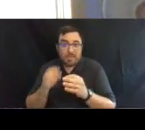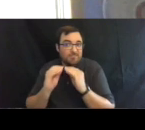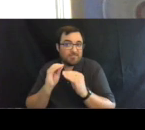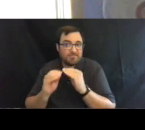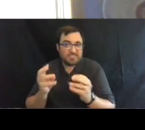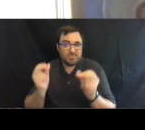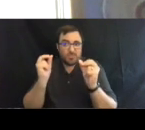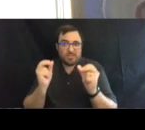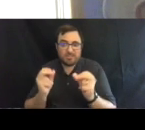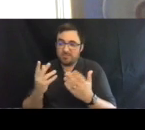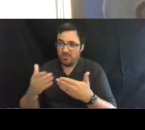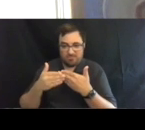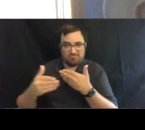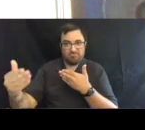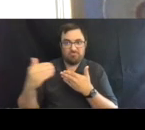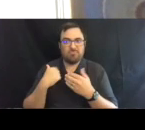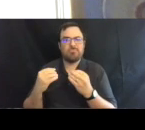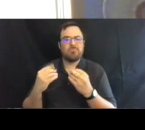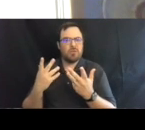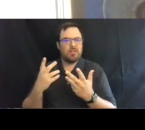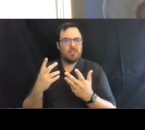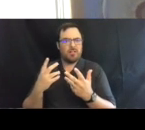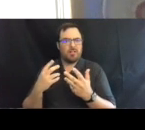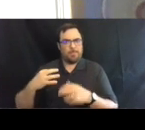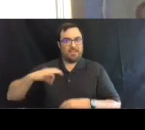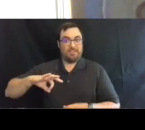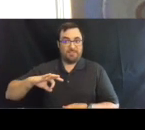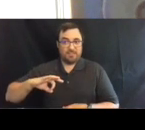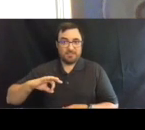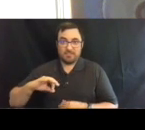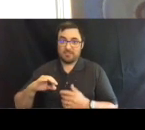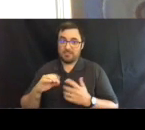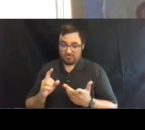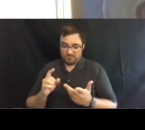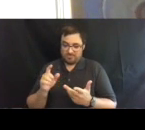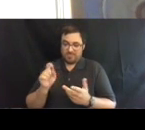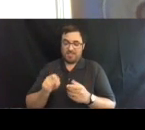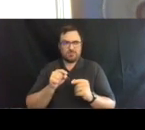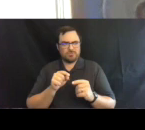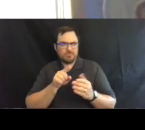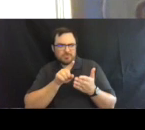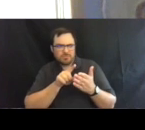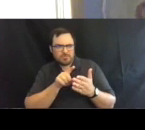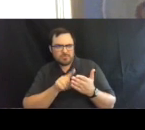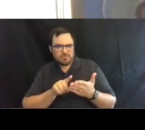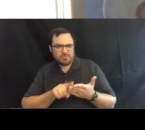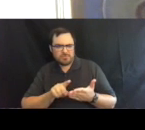of your session is meaningful and they can hear well. But maybe if you track that over a few sessions and a skill